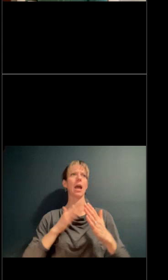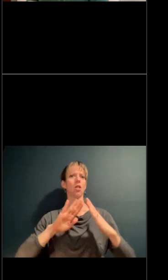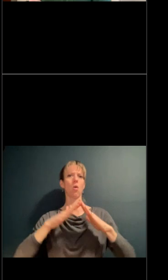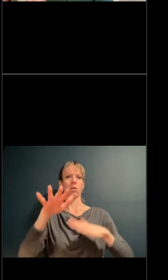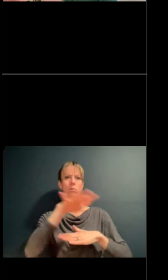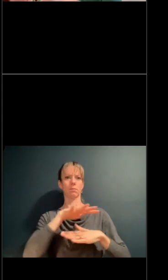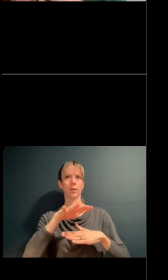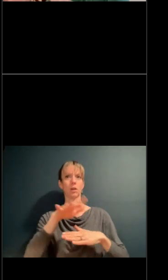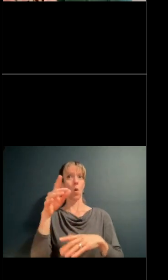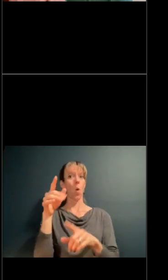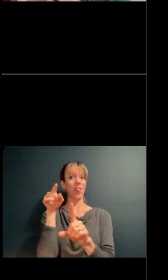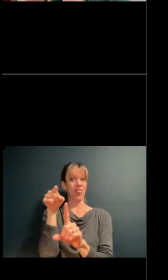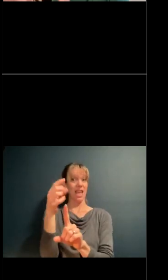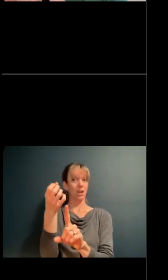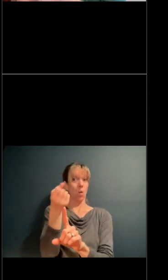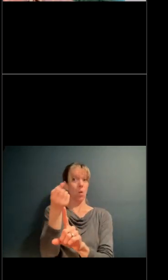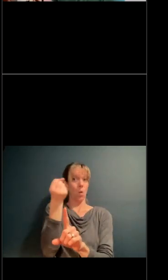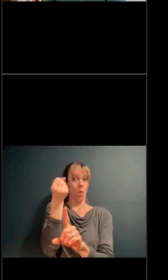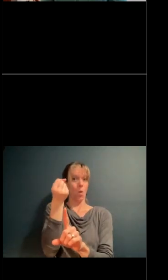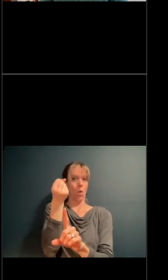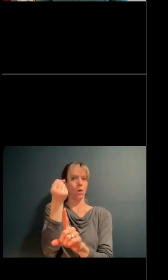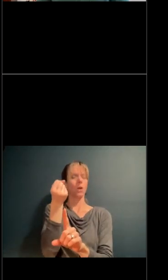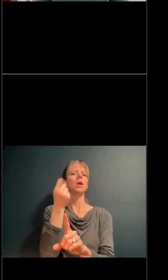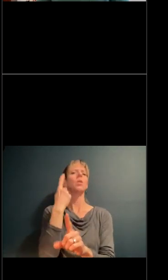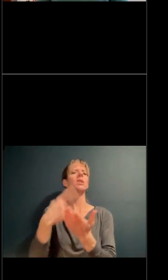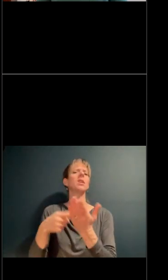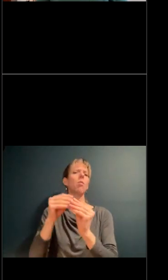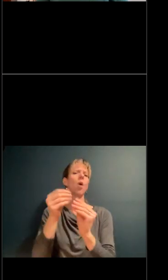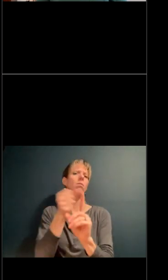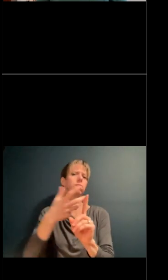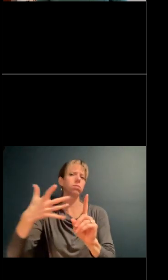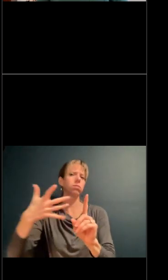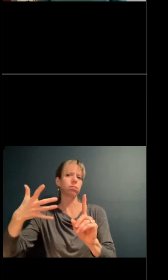the second session as we think about how to live this out in robust ways.